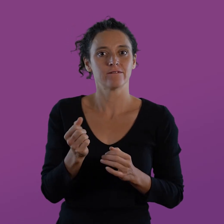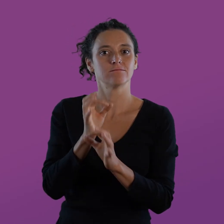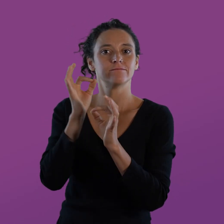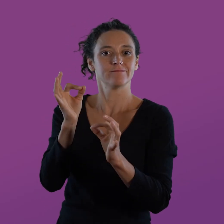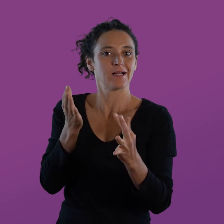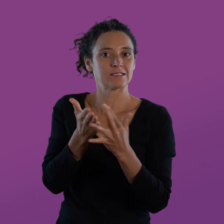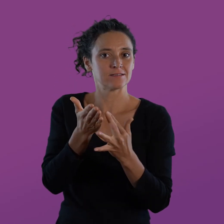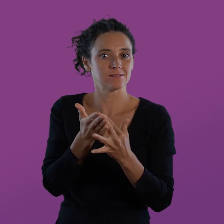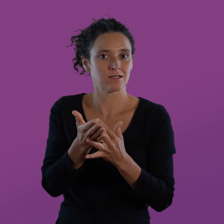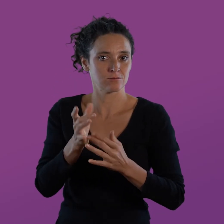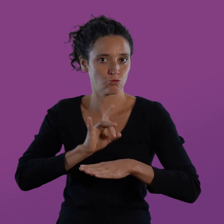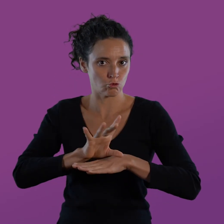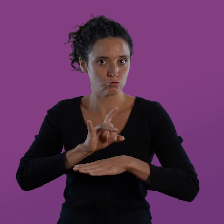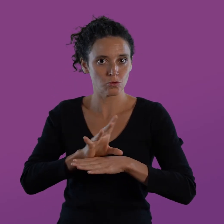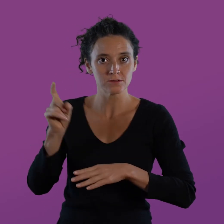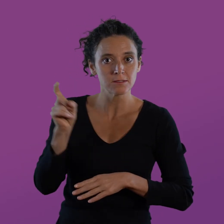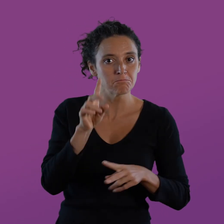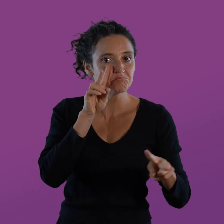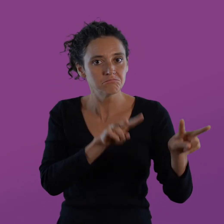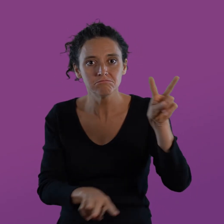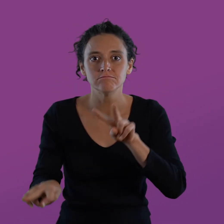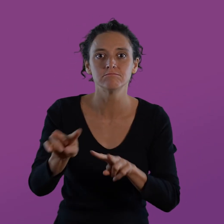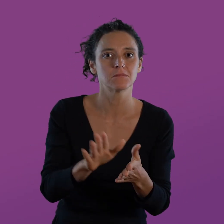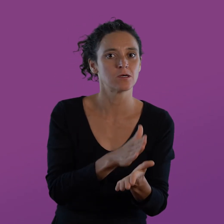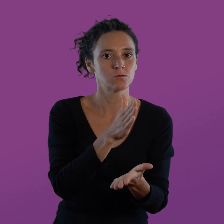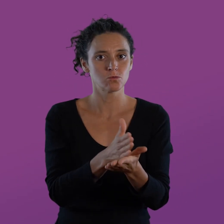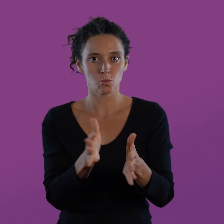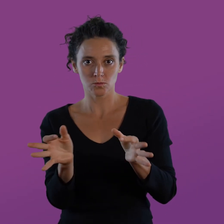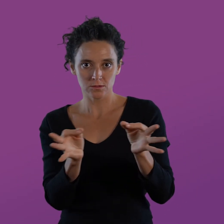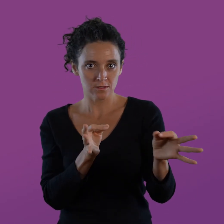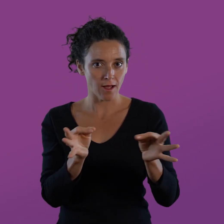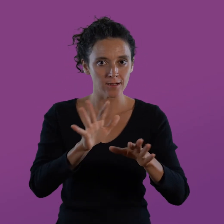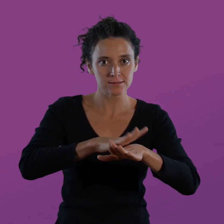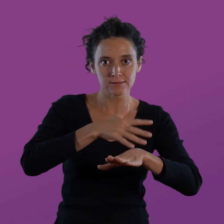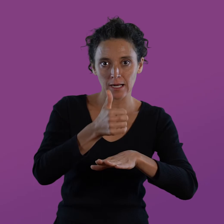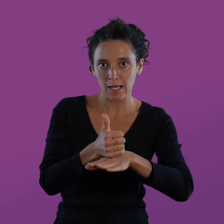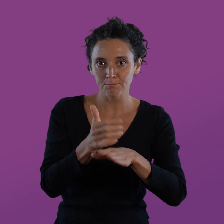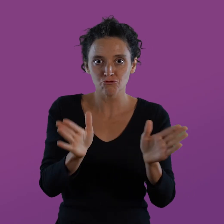The design and fit out of our offices and meeting spaces have been reviewed